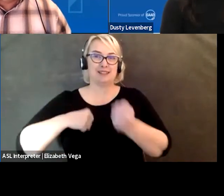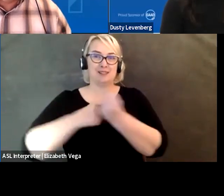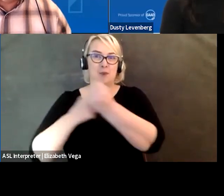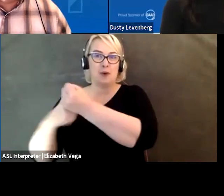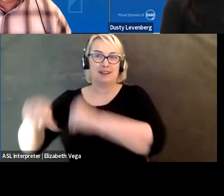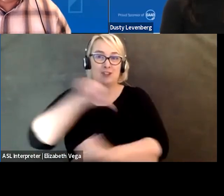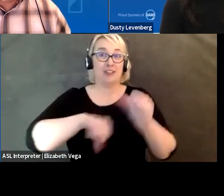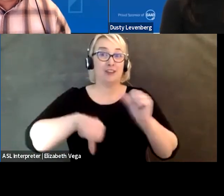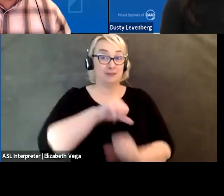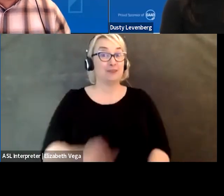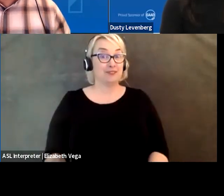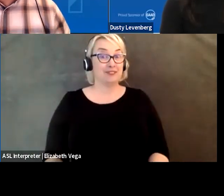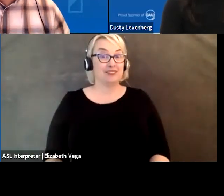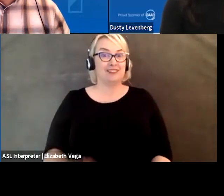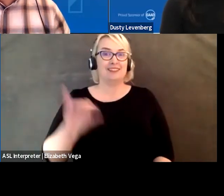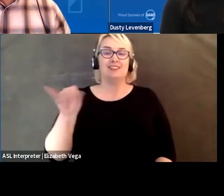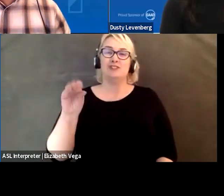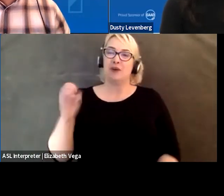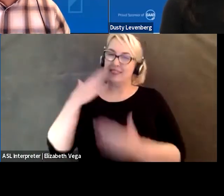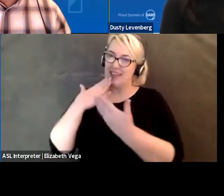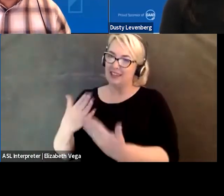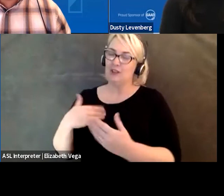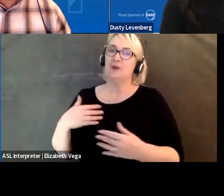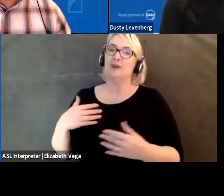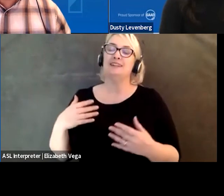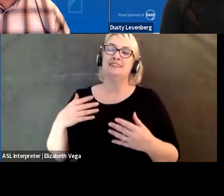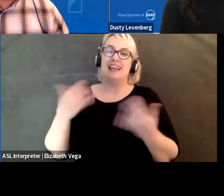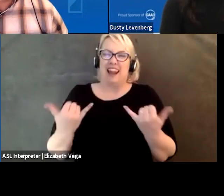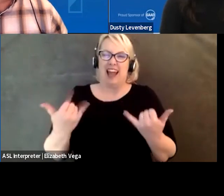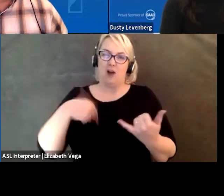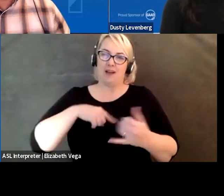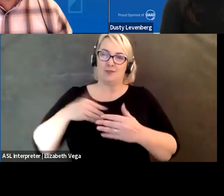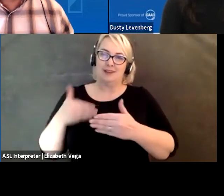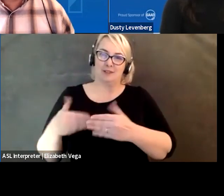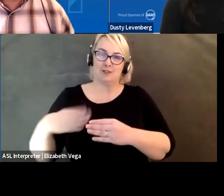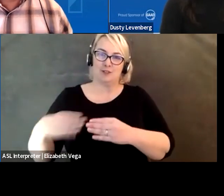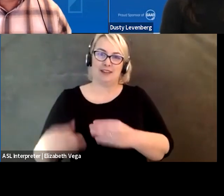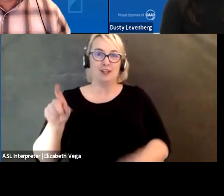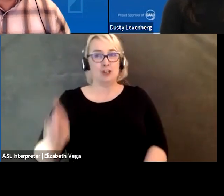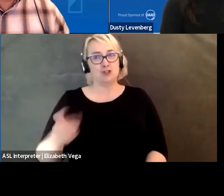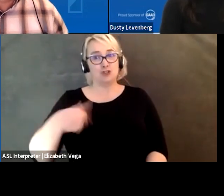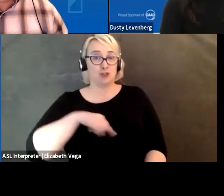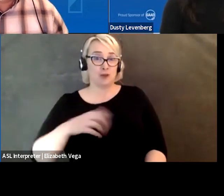And now as we wrap up, first I'm going to ask you, should we be happy or sad about this state of accessibility?